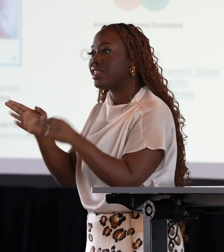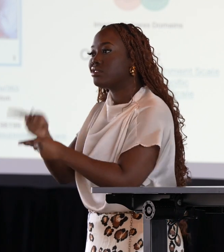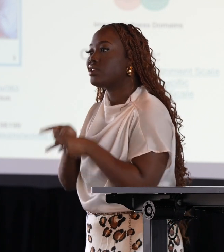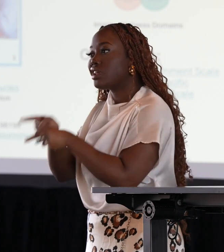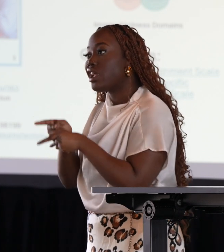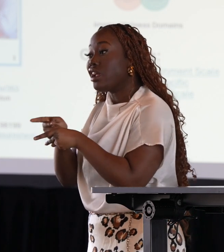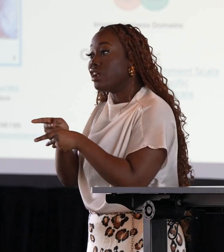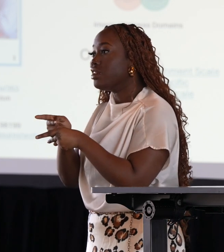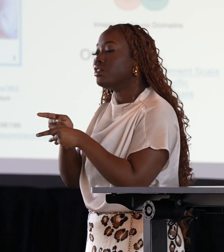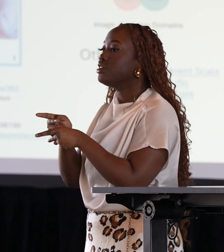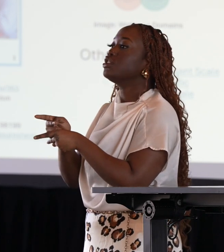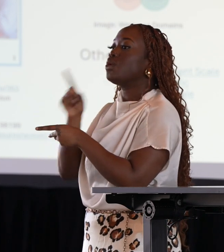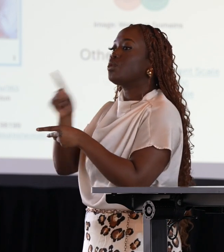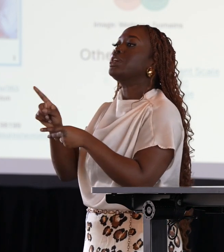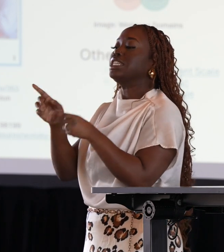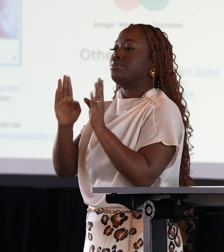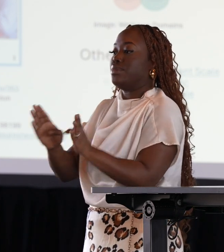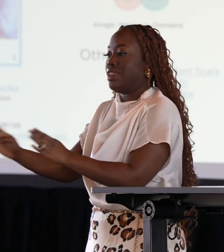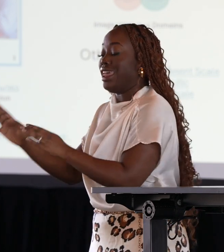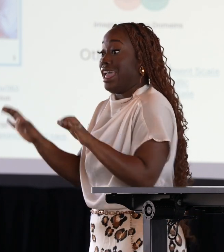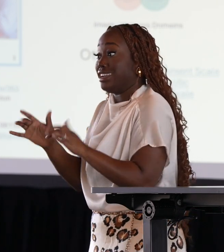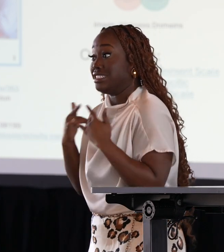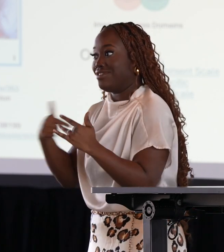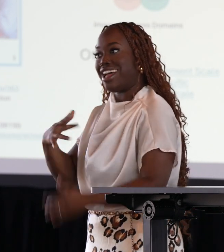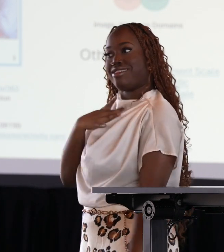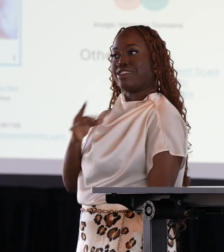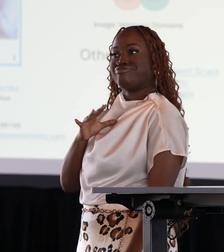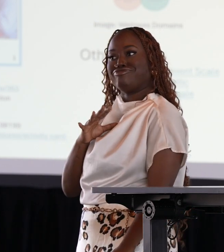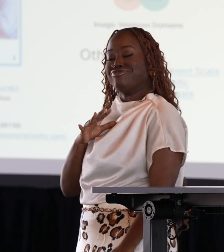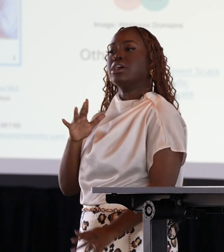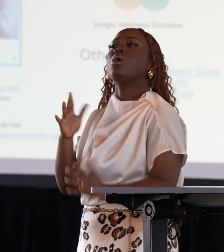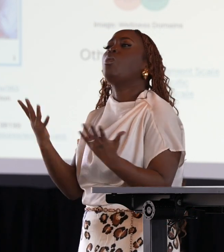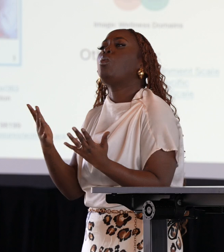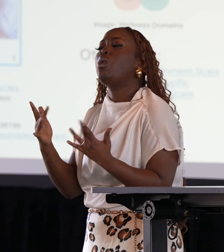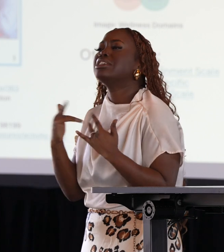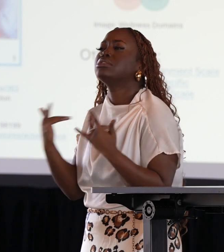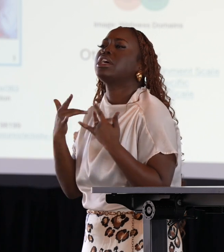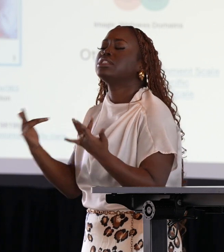is just a card sorting activity that I really like, that people can sort out what activities are important. To them, get to know